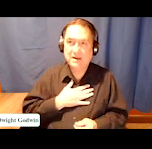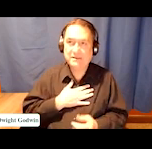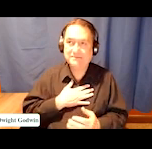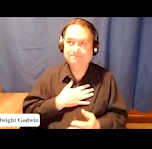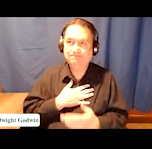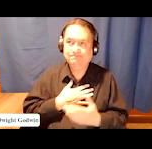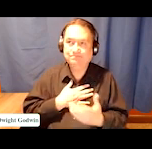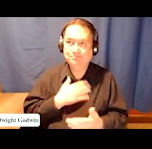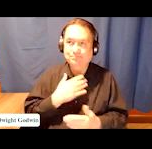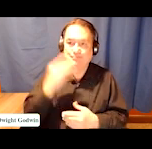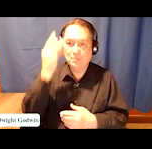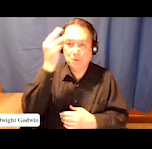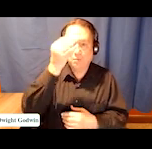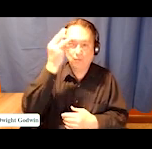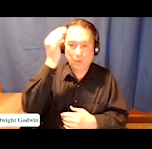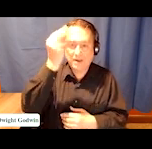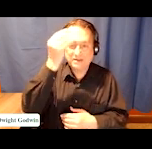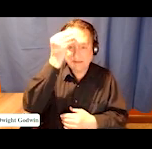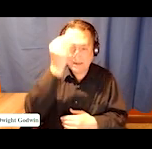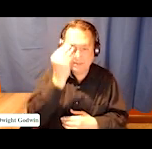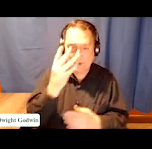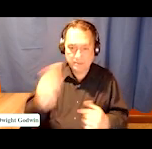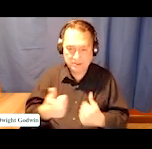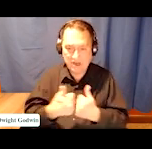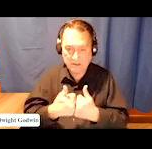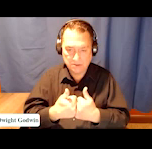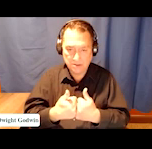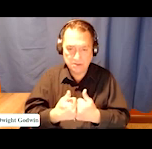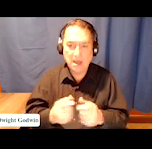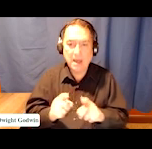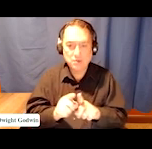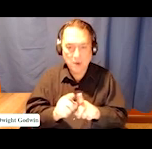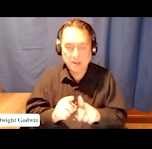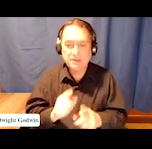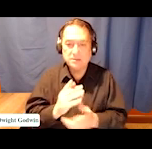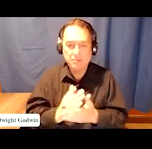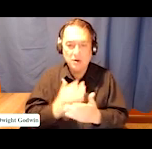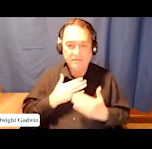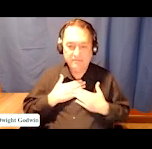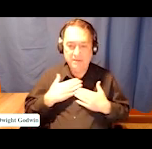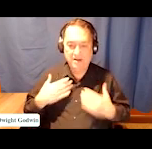processing information challenges, as well as part of my physical disability